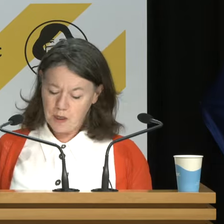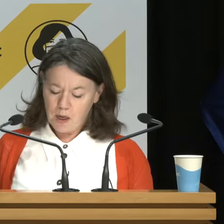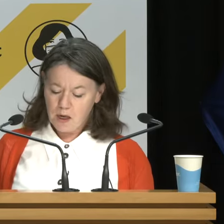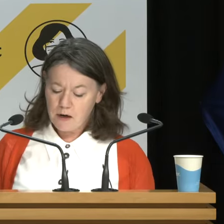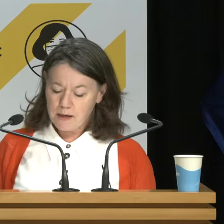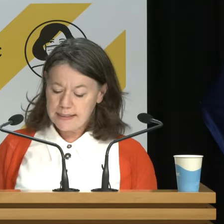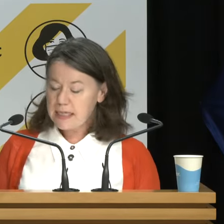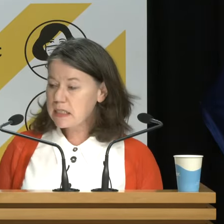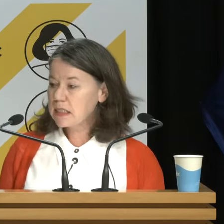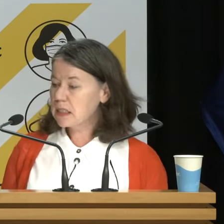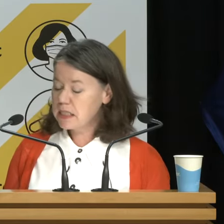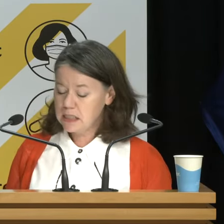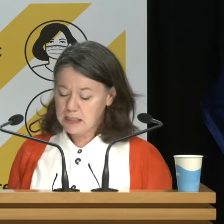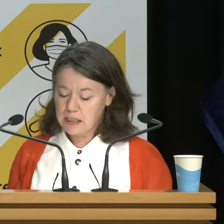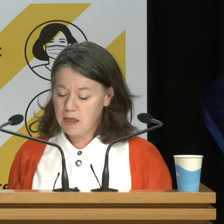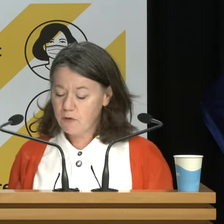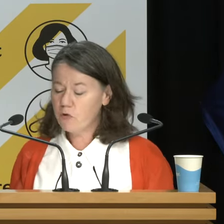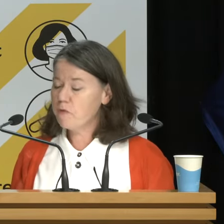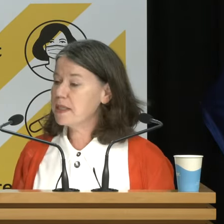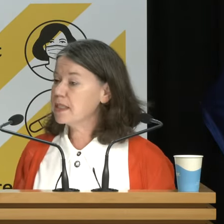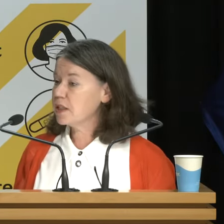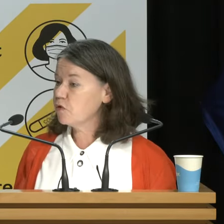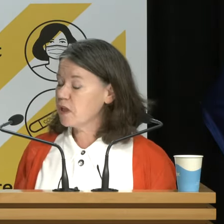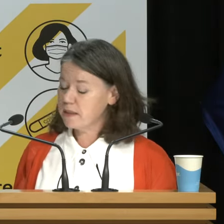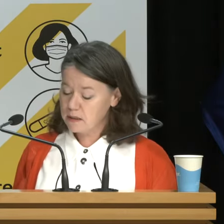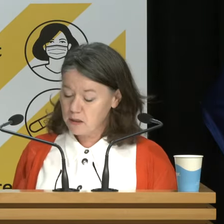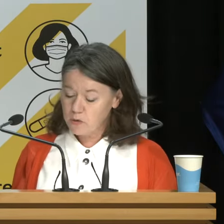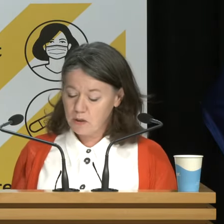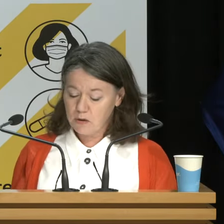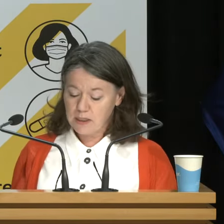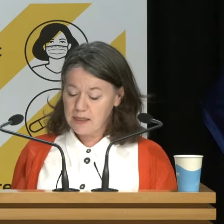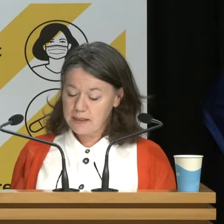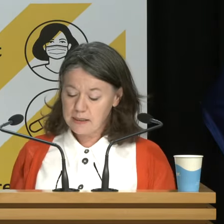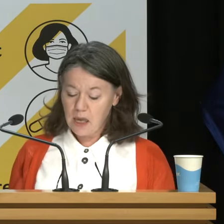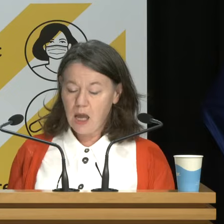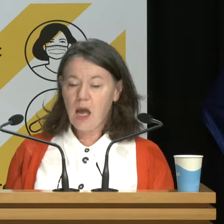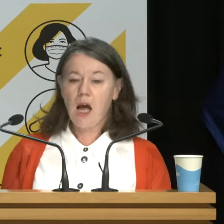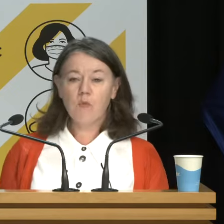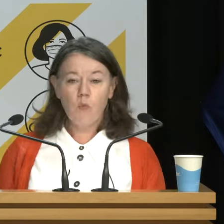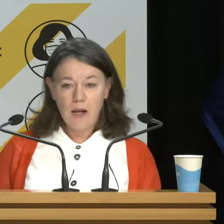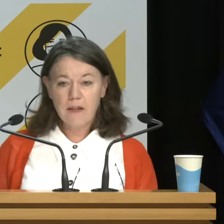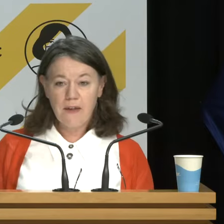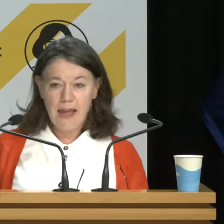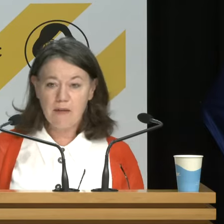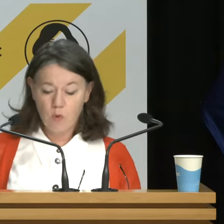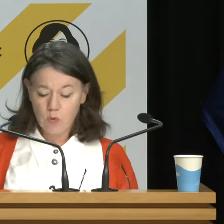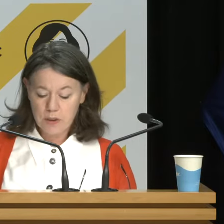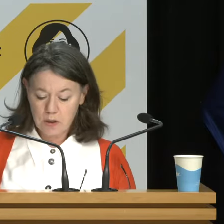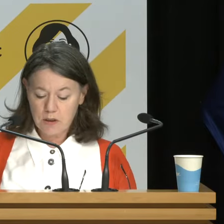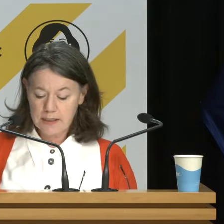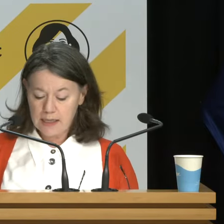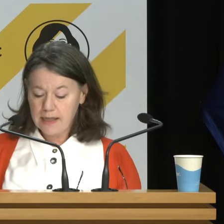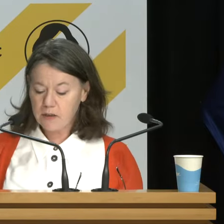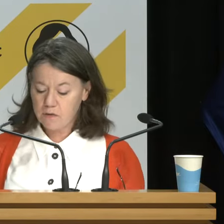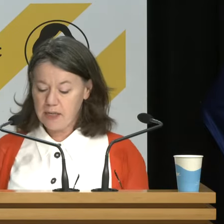tested for COVID-19 and 50 have returned clear tests and most